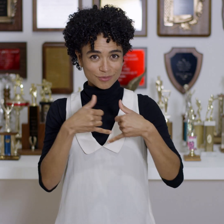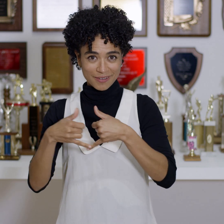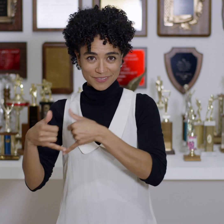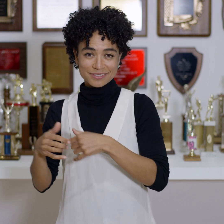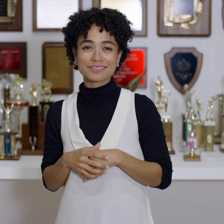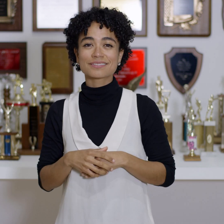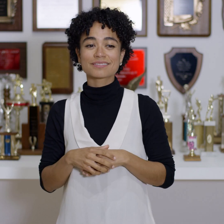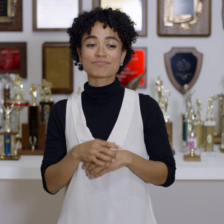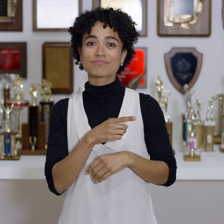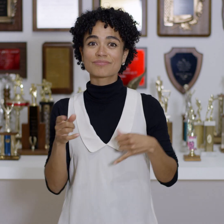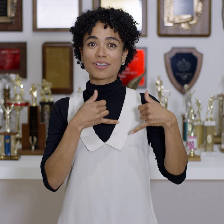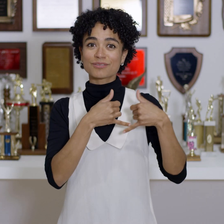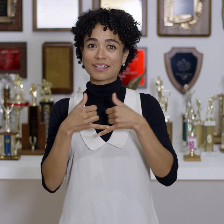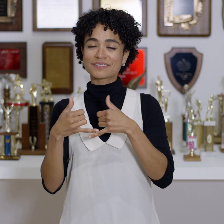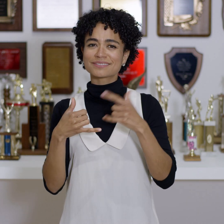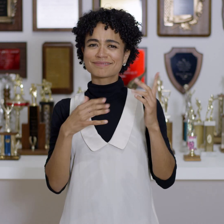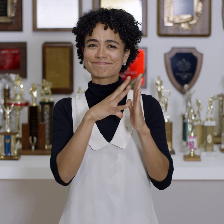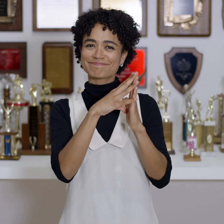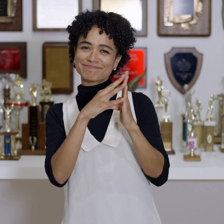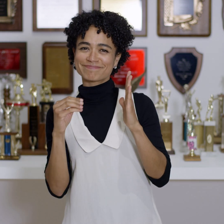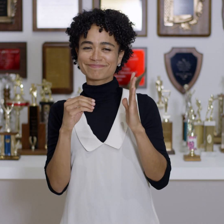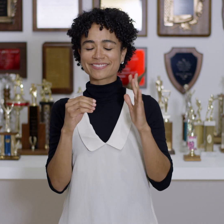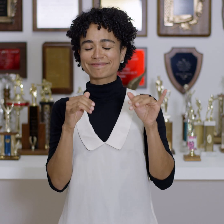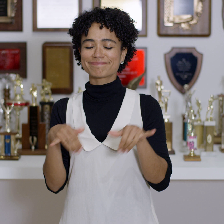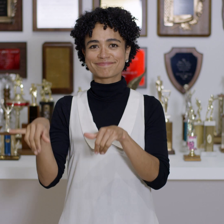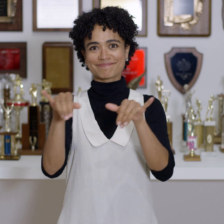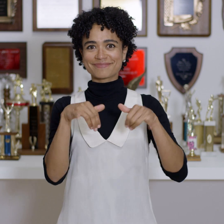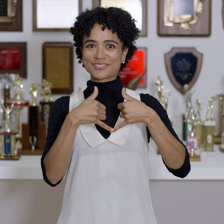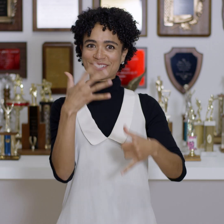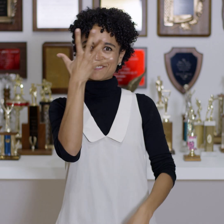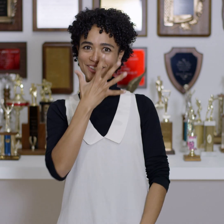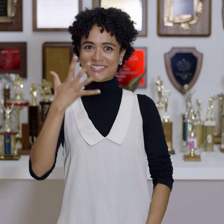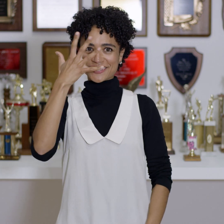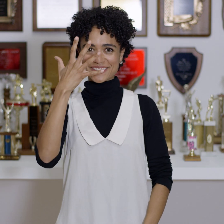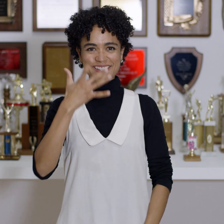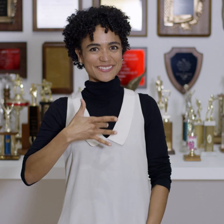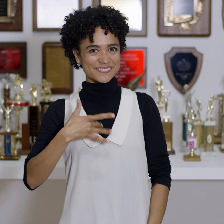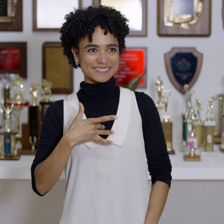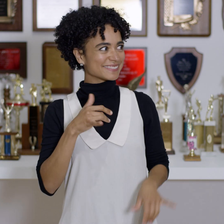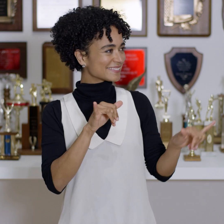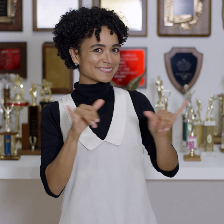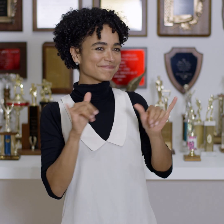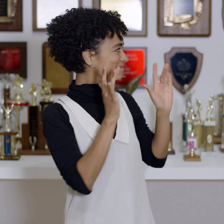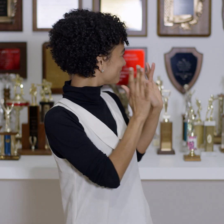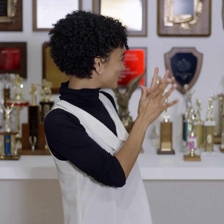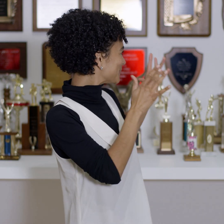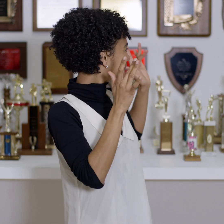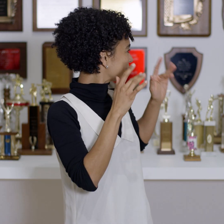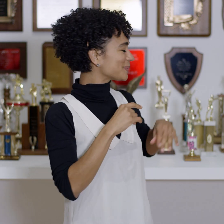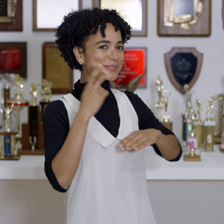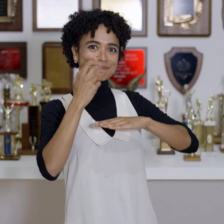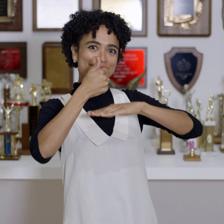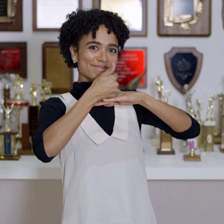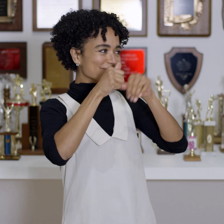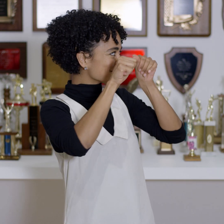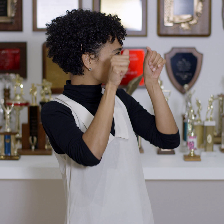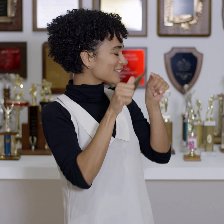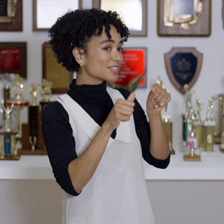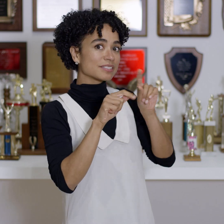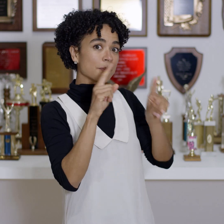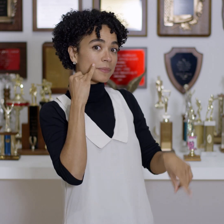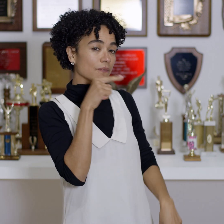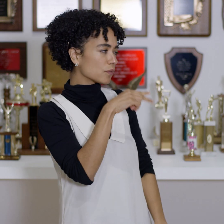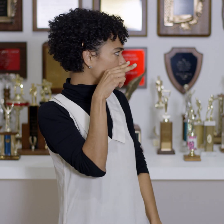These are the ubiquitous trophies we normally see. Shiny and with figures on top.